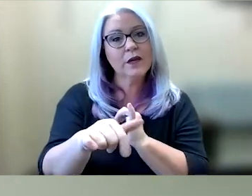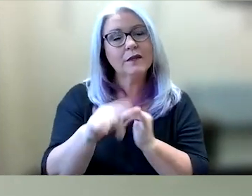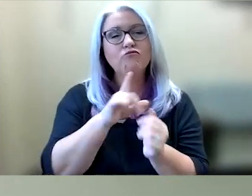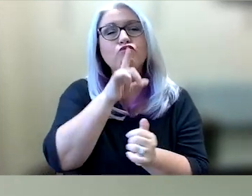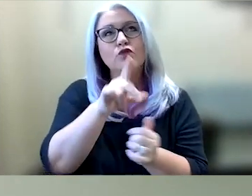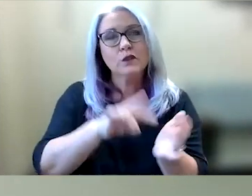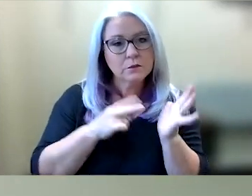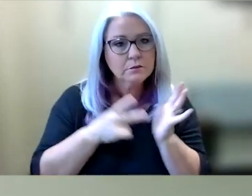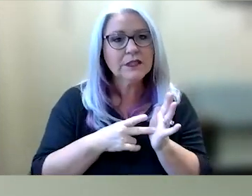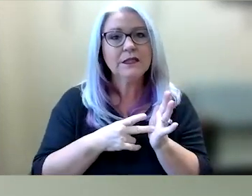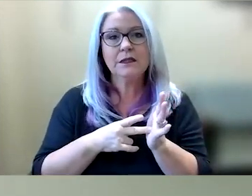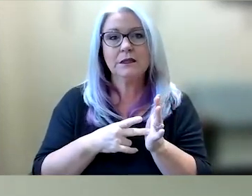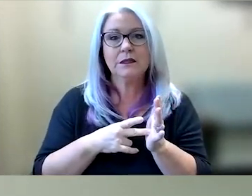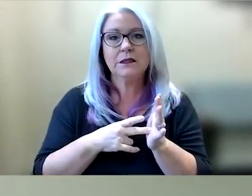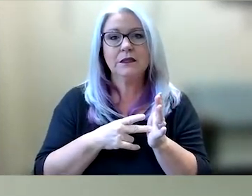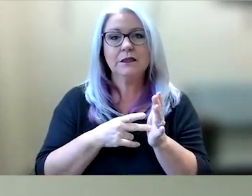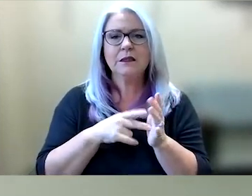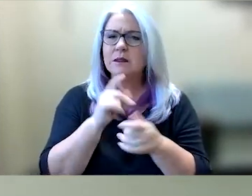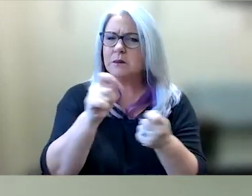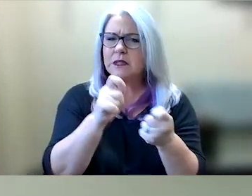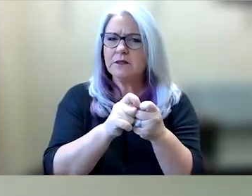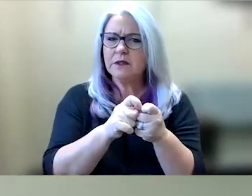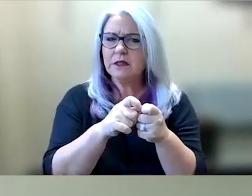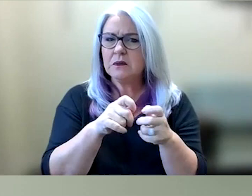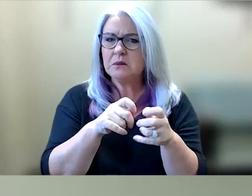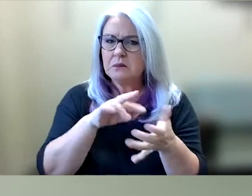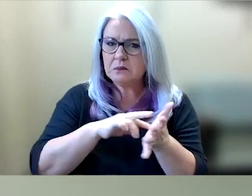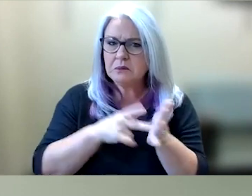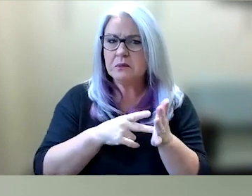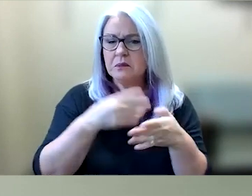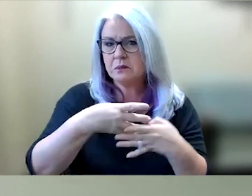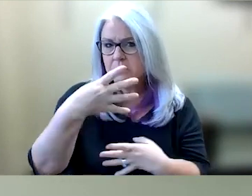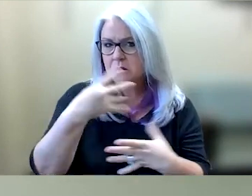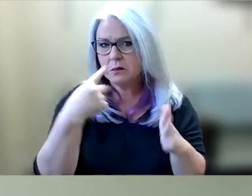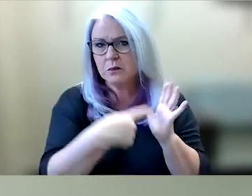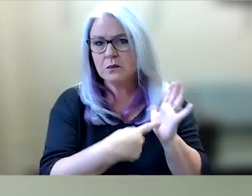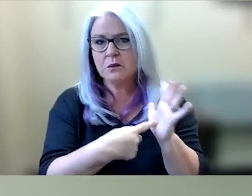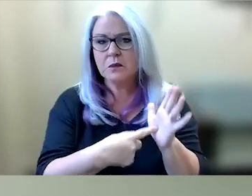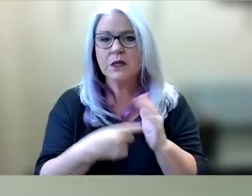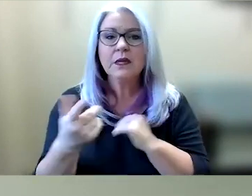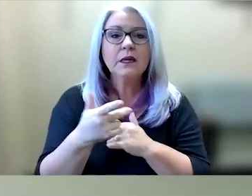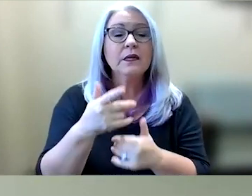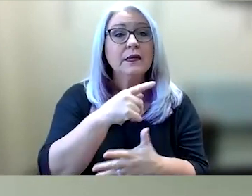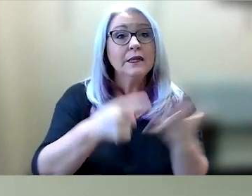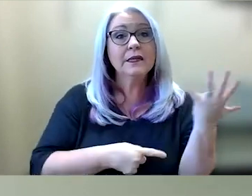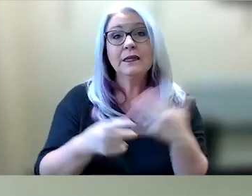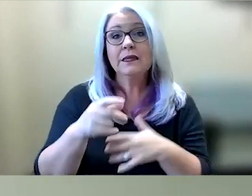the exact definition. Is that it's a series of symptoms that